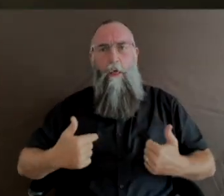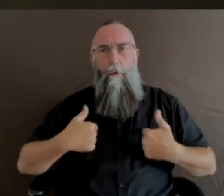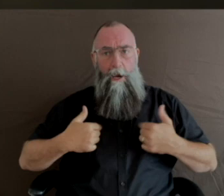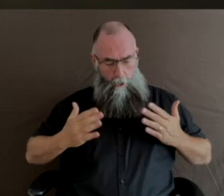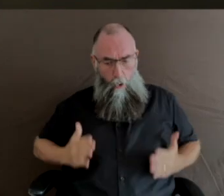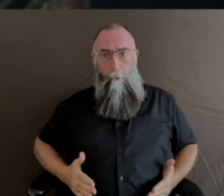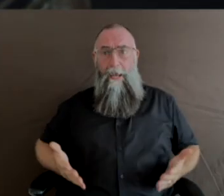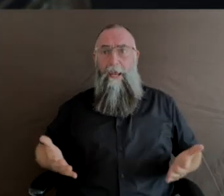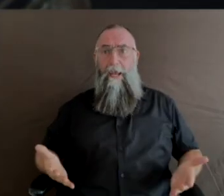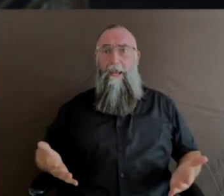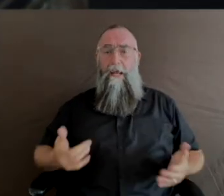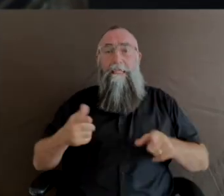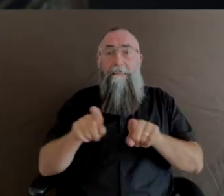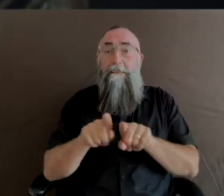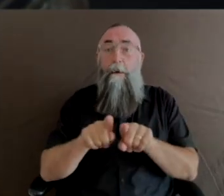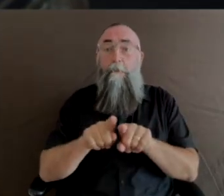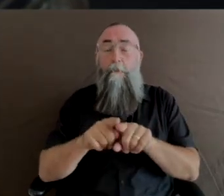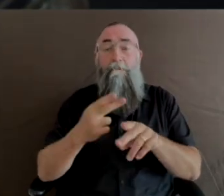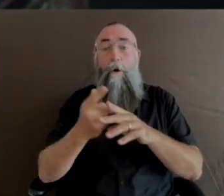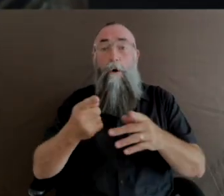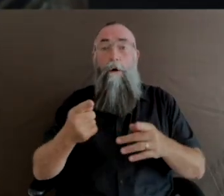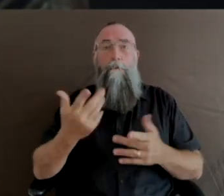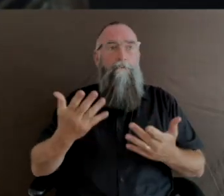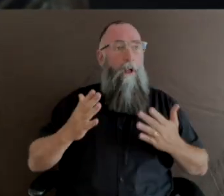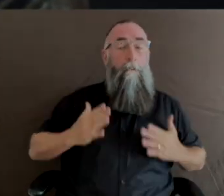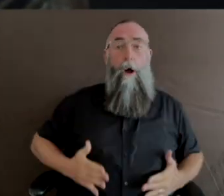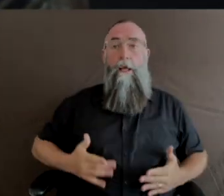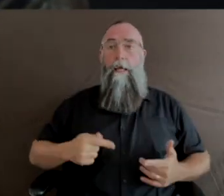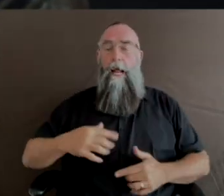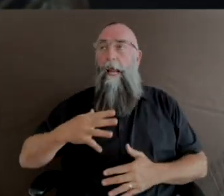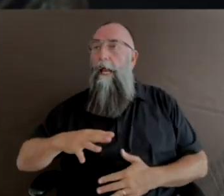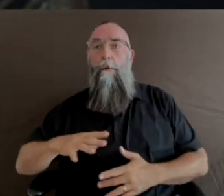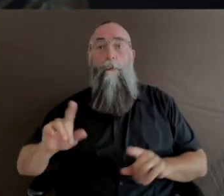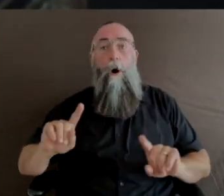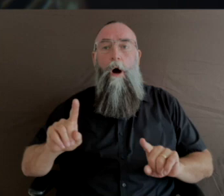In the same way that the body needs to be moved through